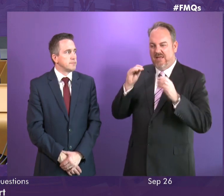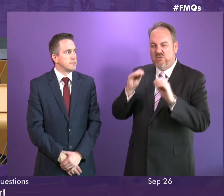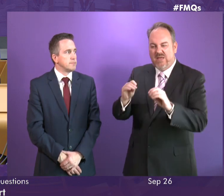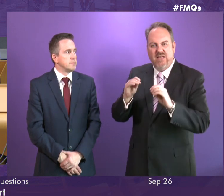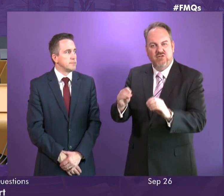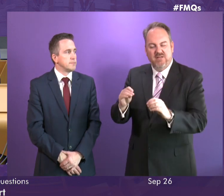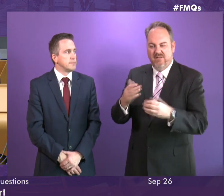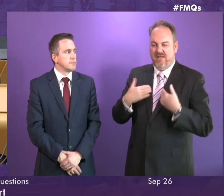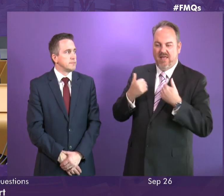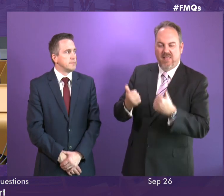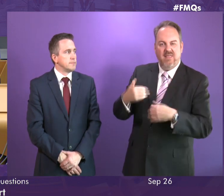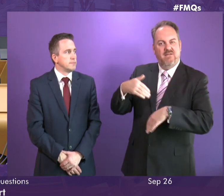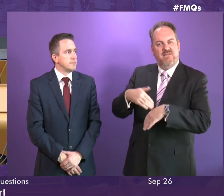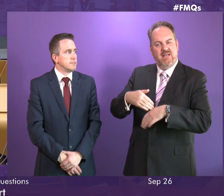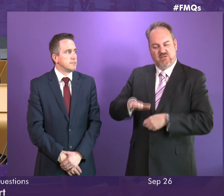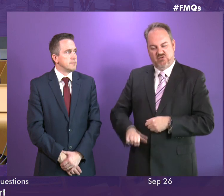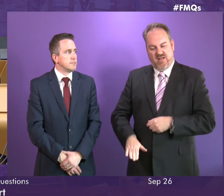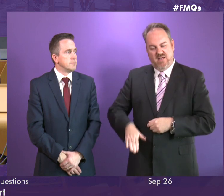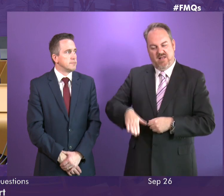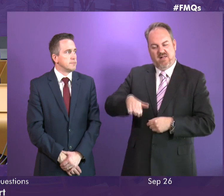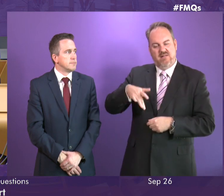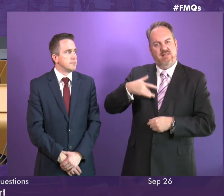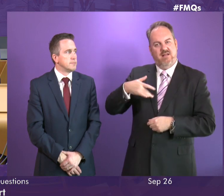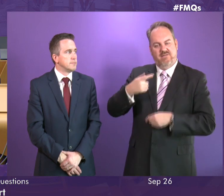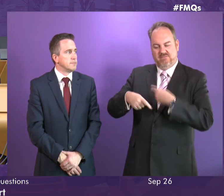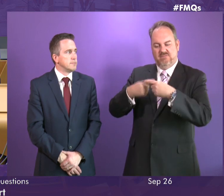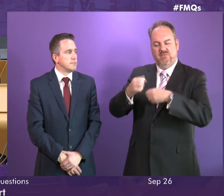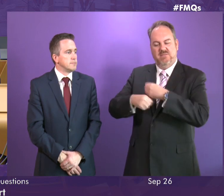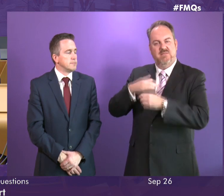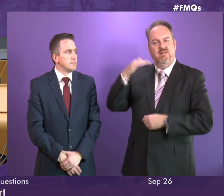which are all areas in which the Scottish Government has the power to take radical action.